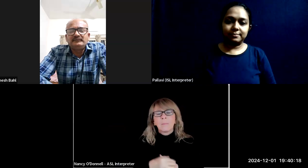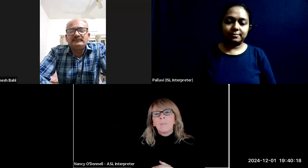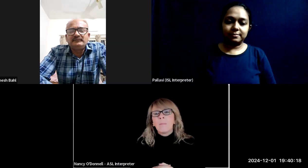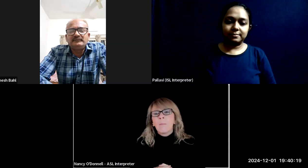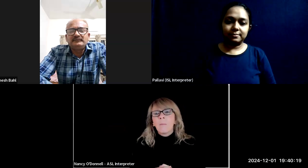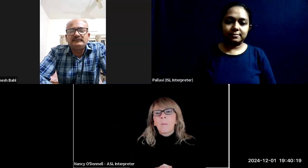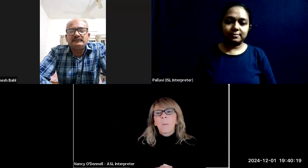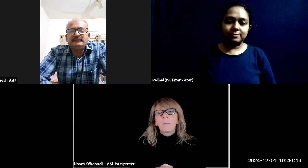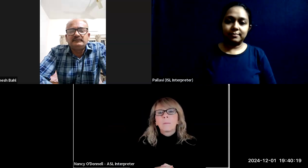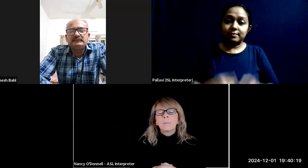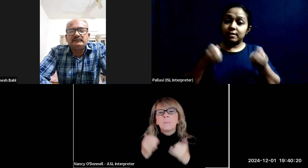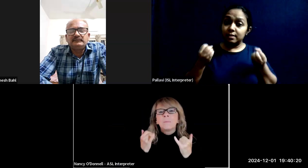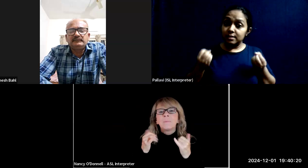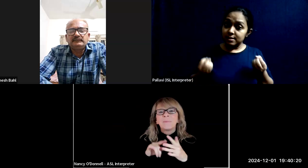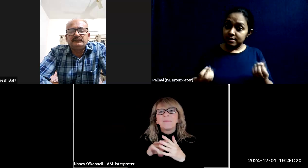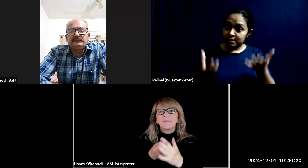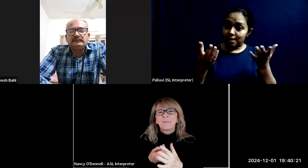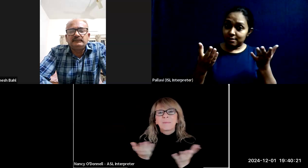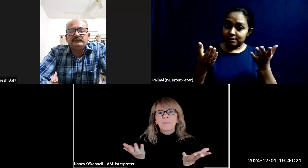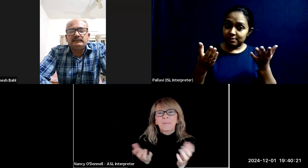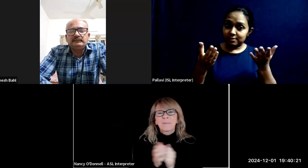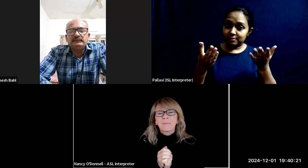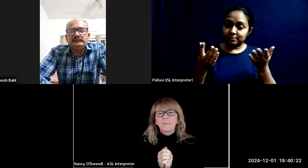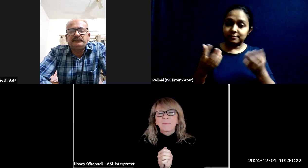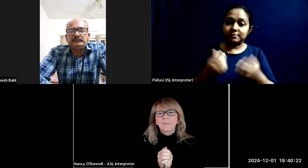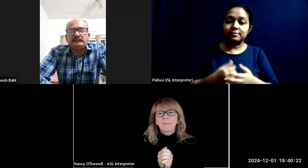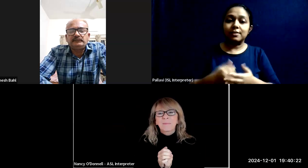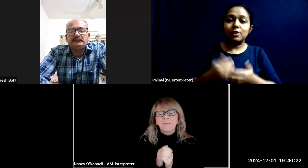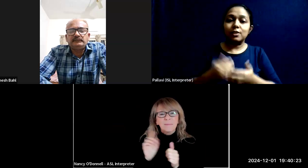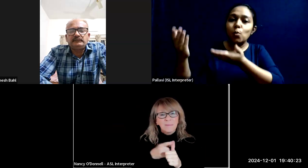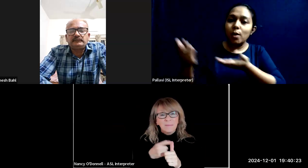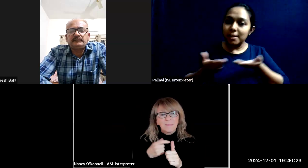So to begin with, I would like to welcome